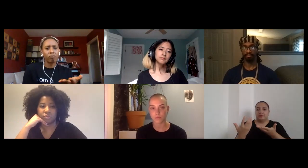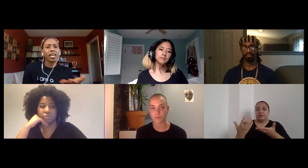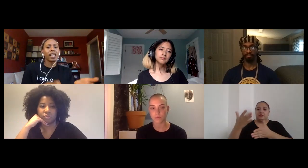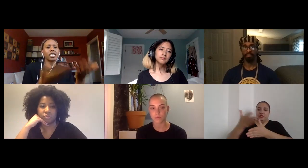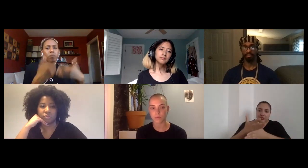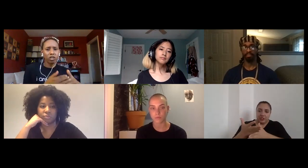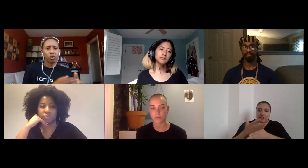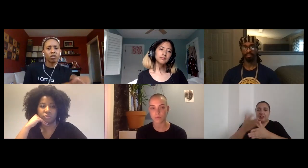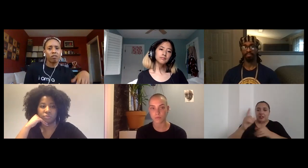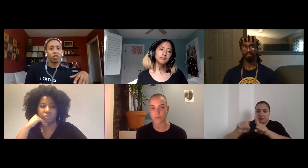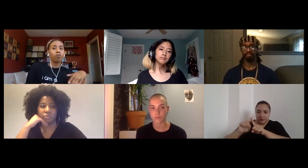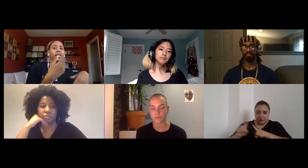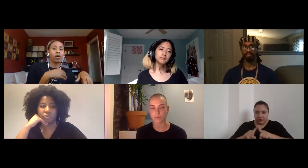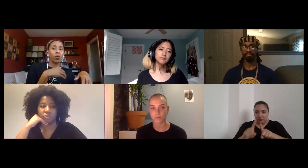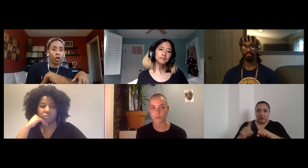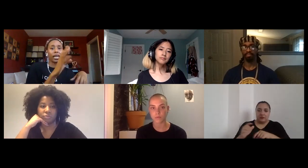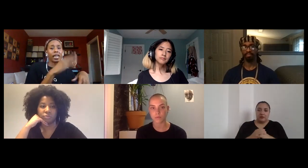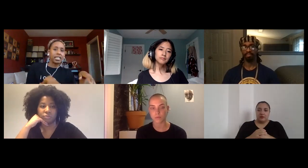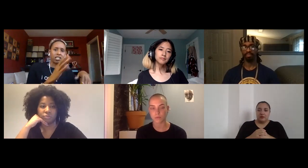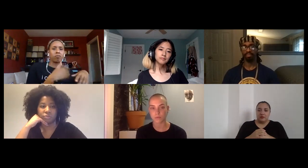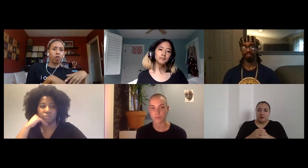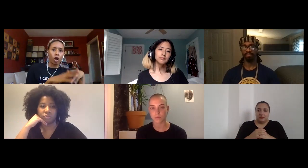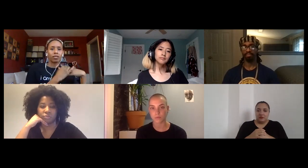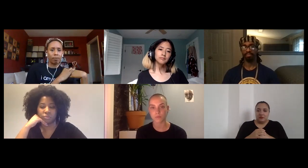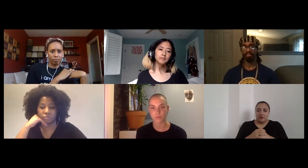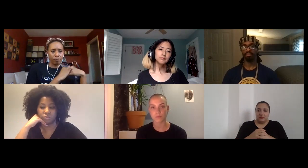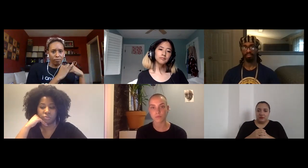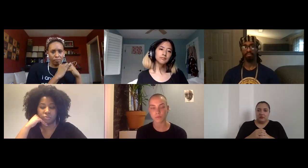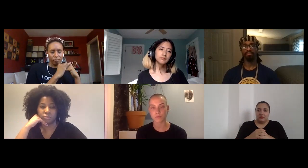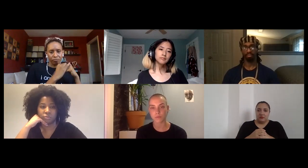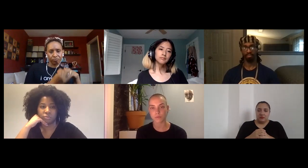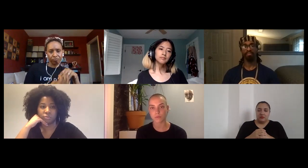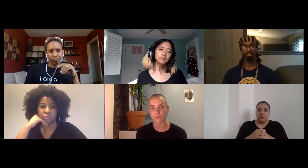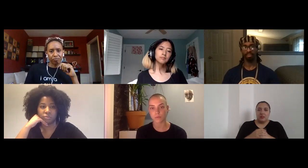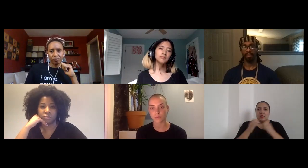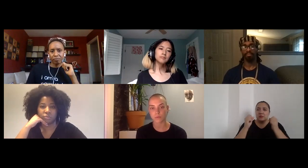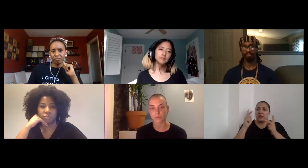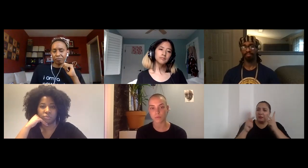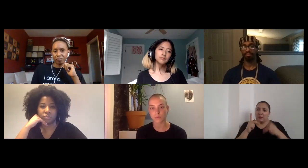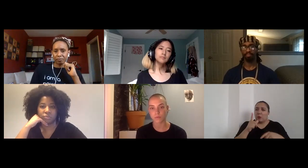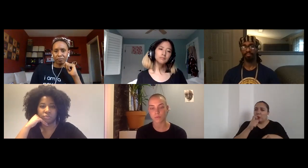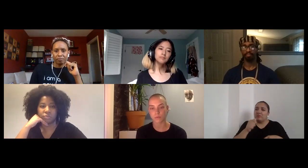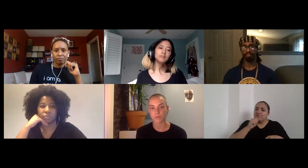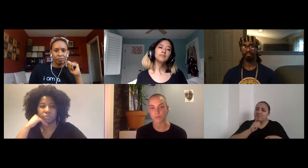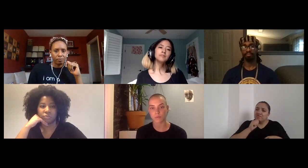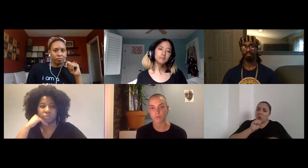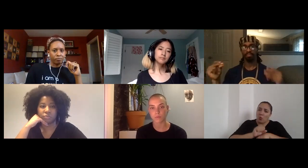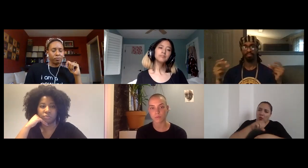and especially those that have been working in the system for a long time.